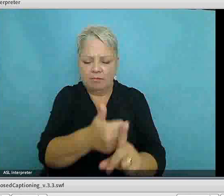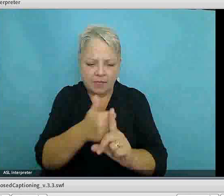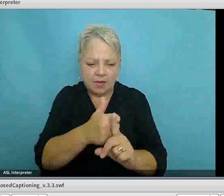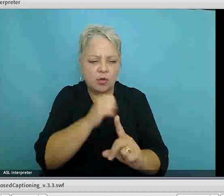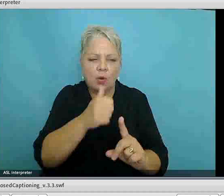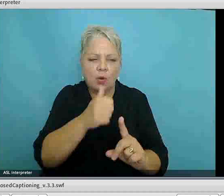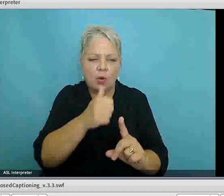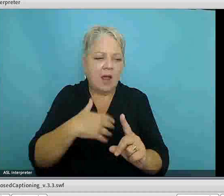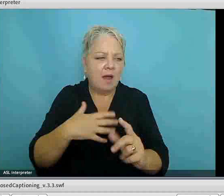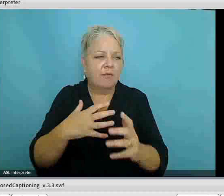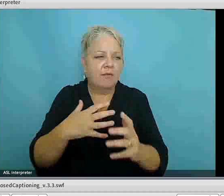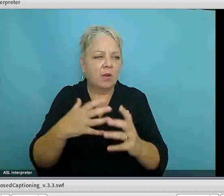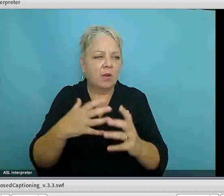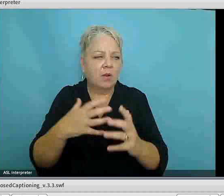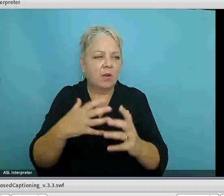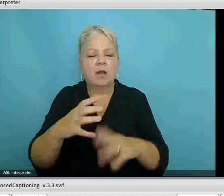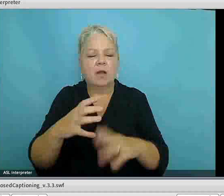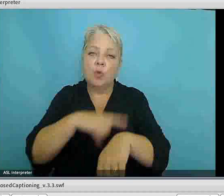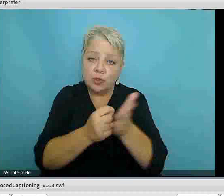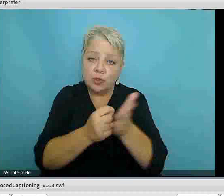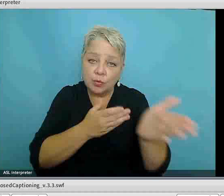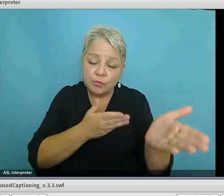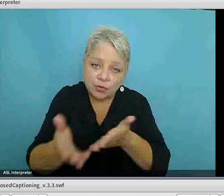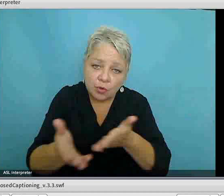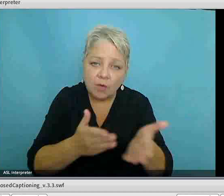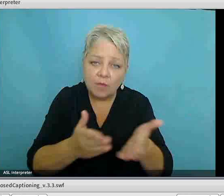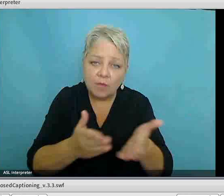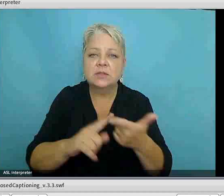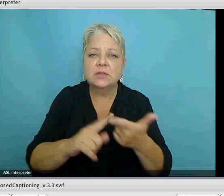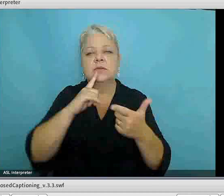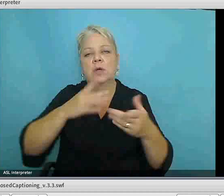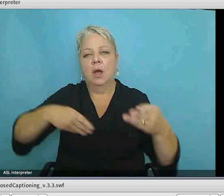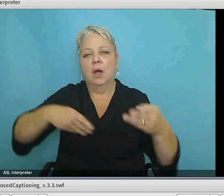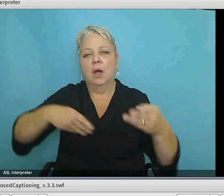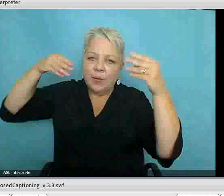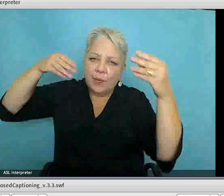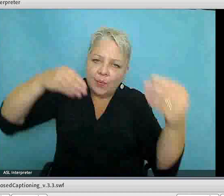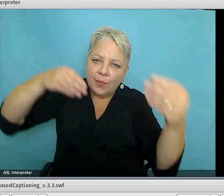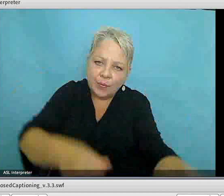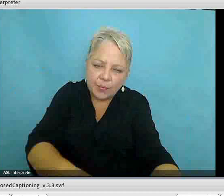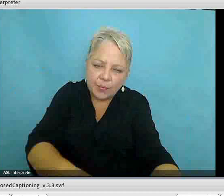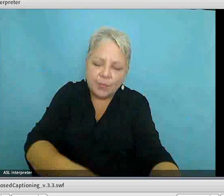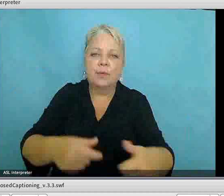So those are the group we are going to start with because we think that, you know, that